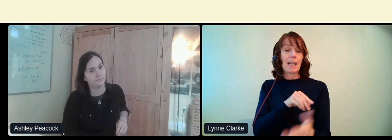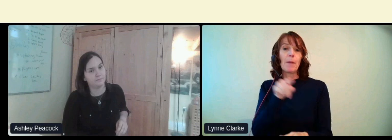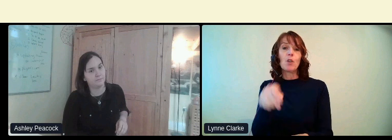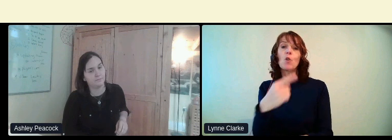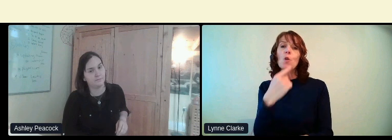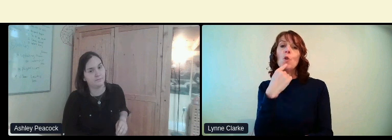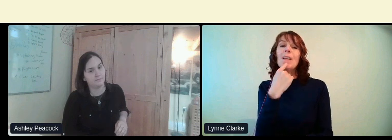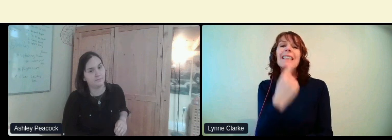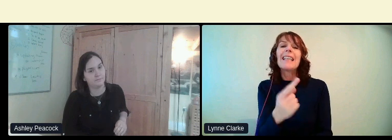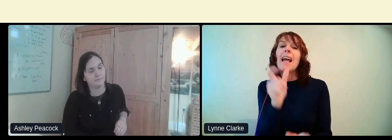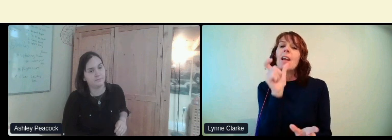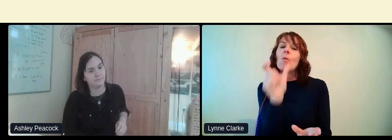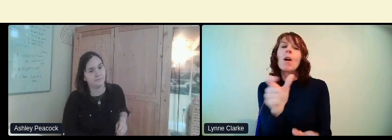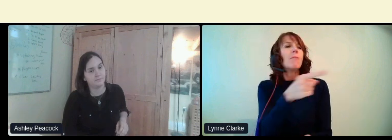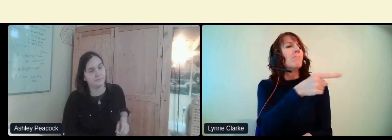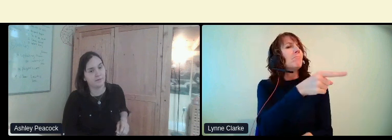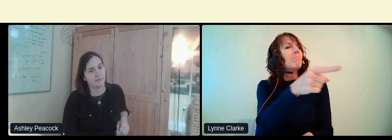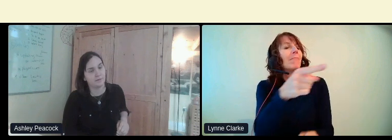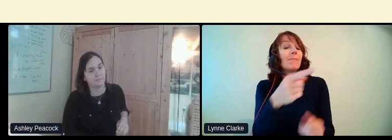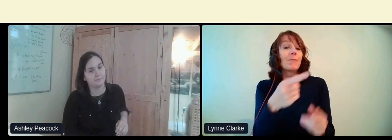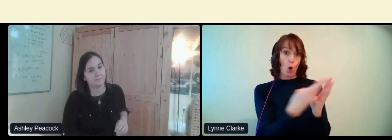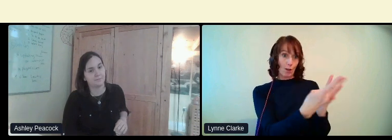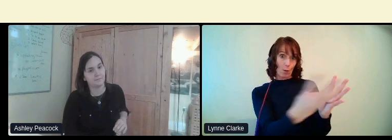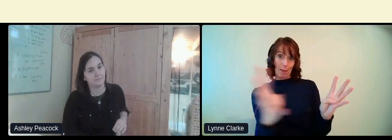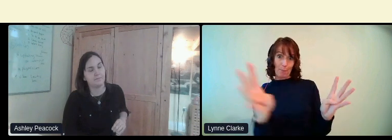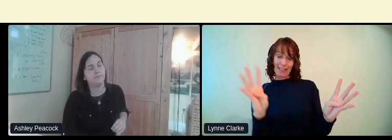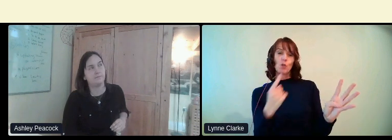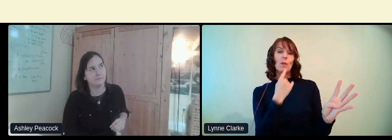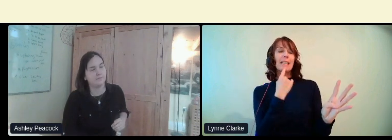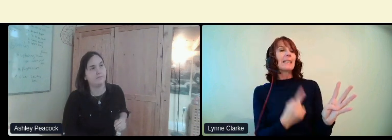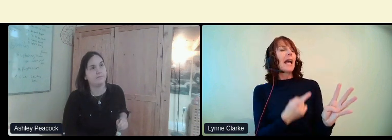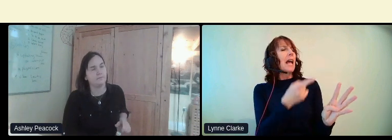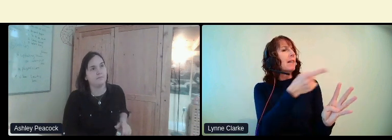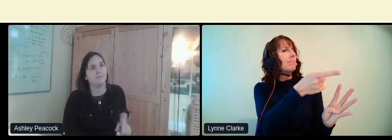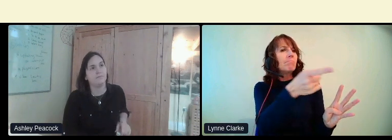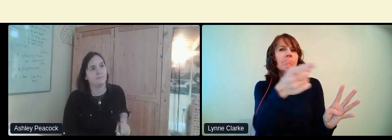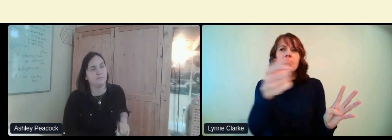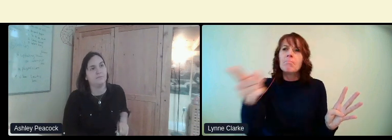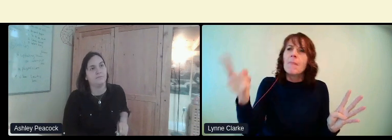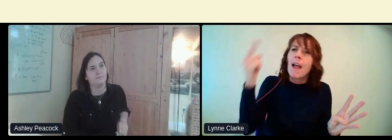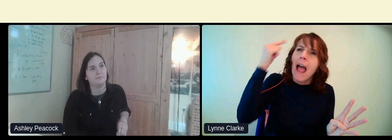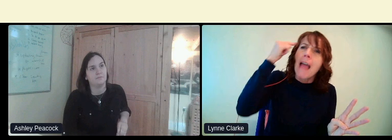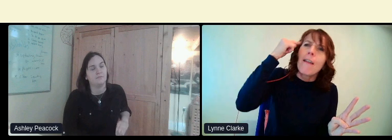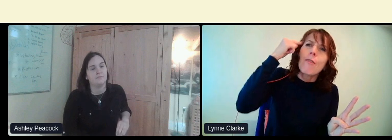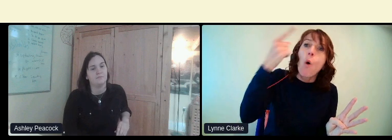any thoughts on that? And leave a bit of time to let people speak up if they have something